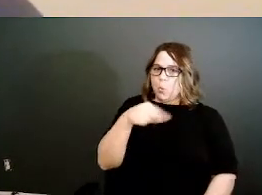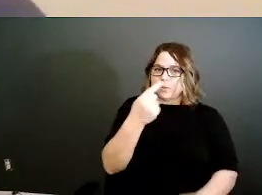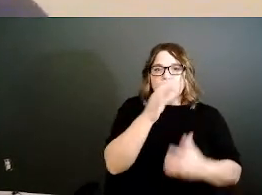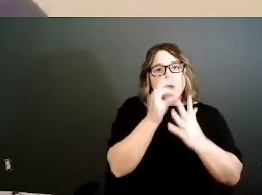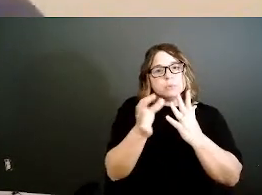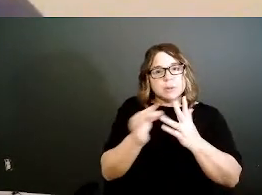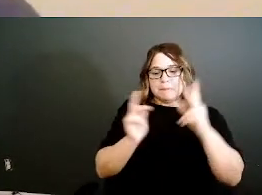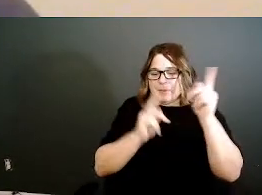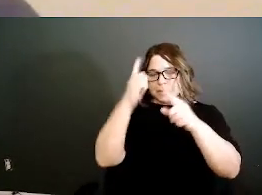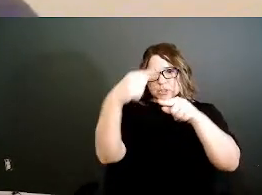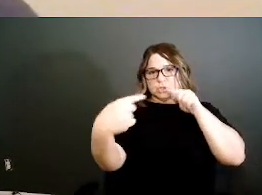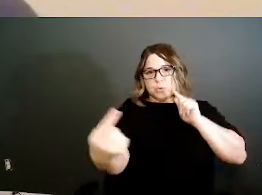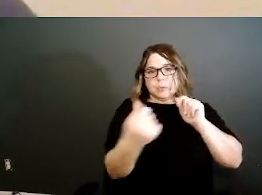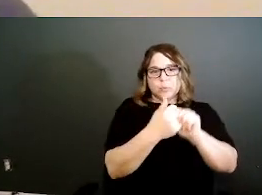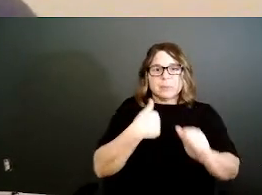DIVERSE APPROACH THAT MOST PEOPLE WERE PROMISED.